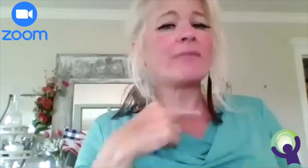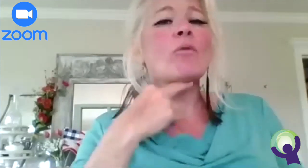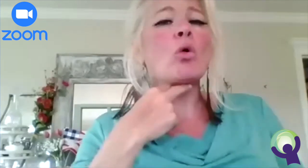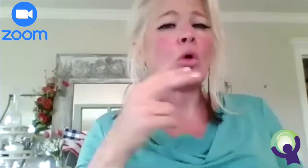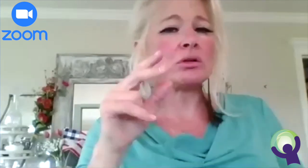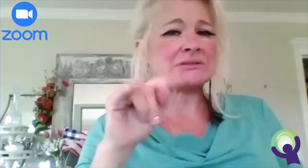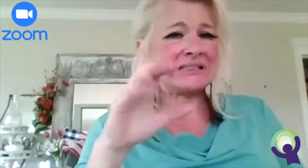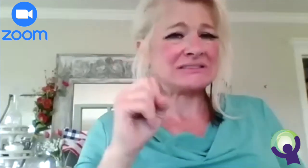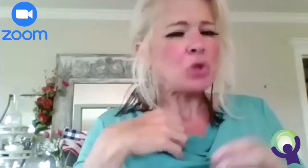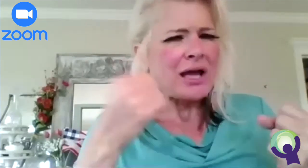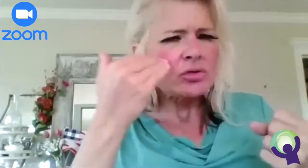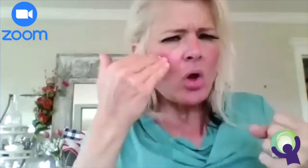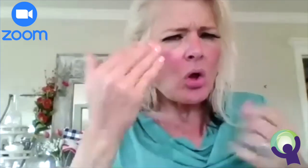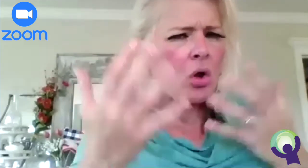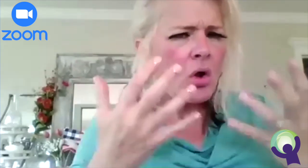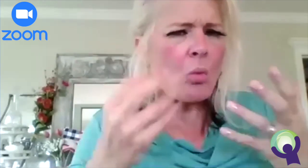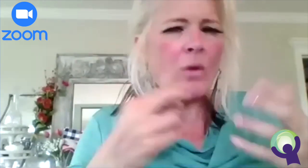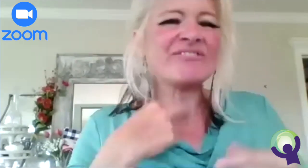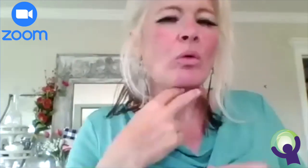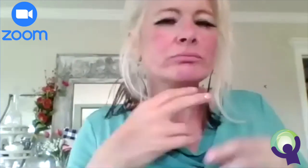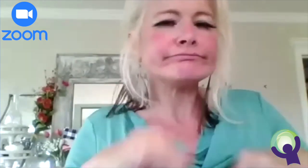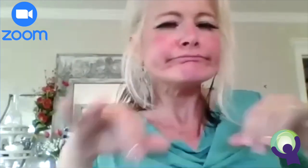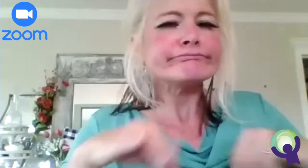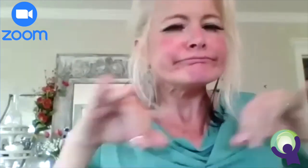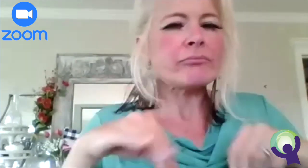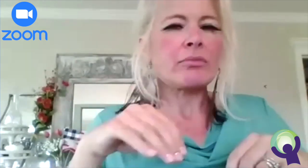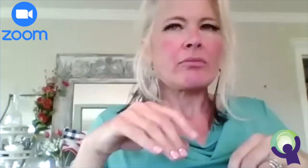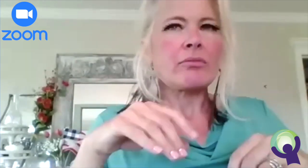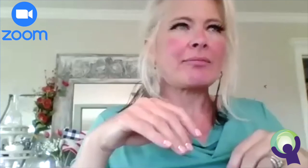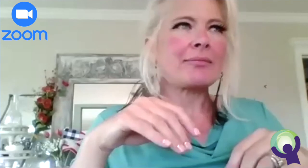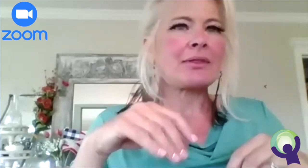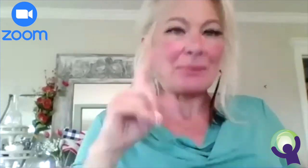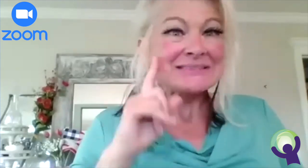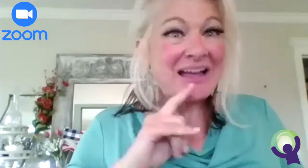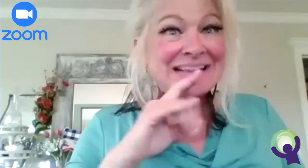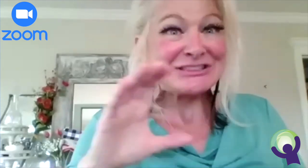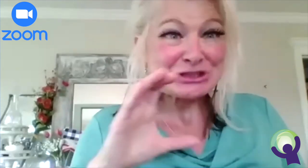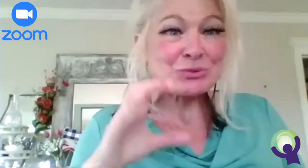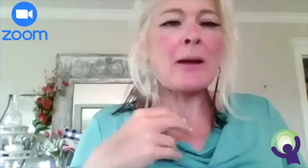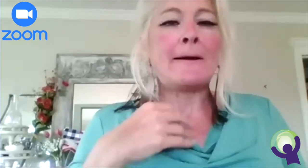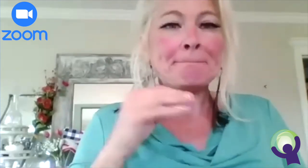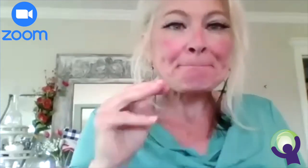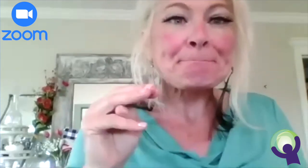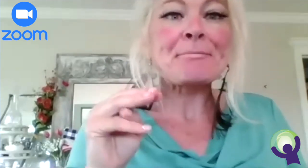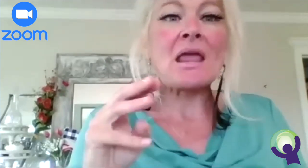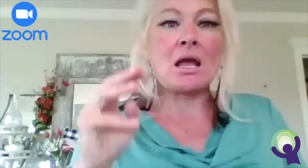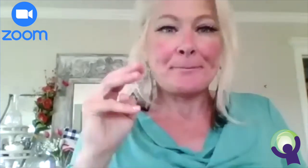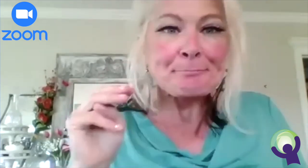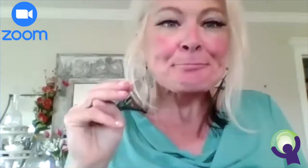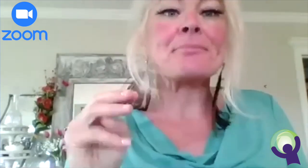interpreter who is doing, working with a student. If they're working with a professional it's so important that